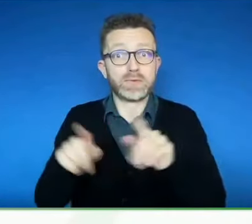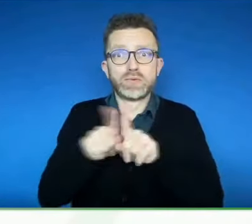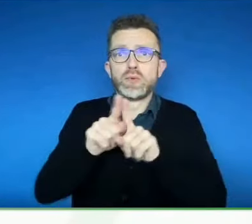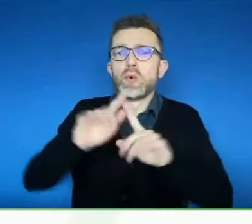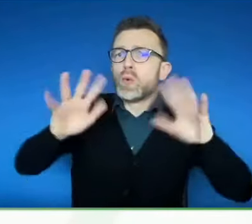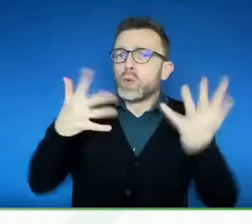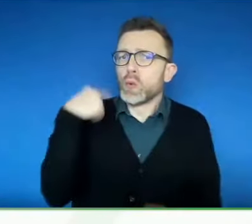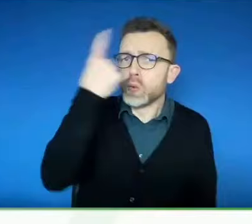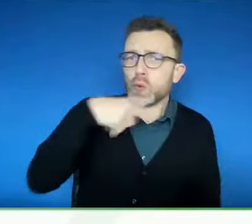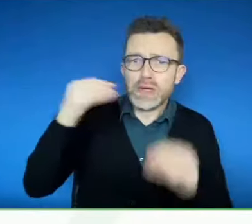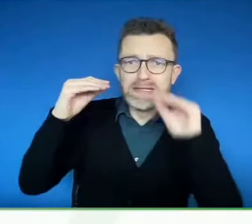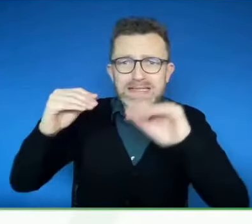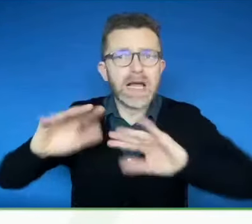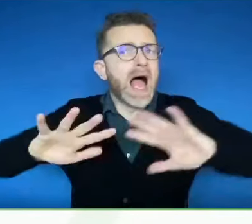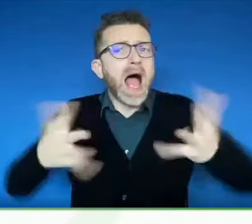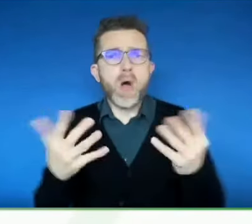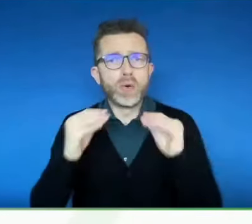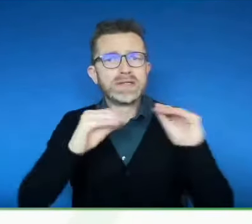Leadership program is one accessible.